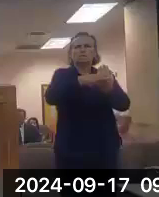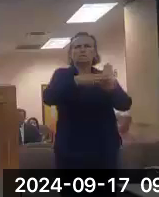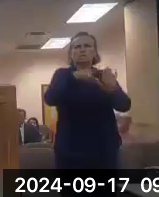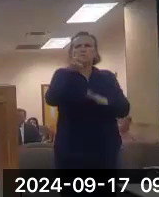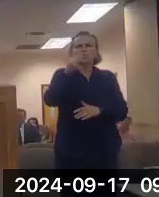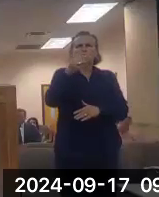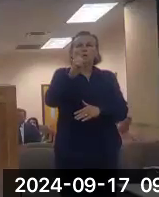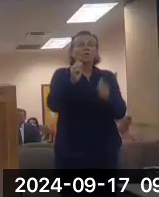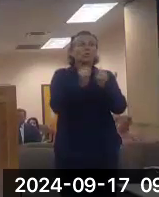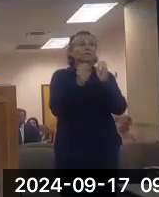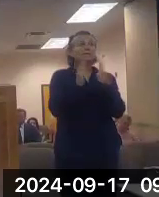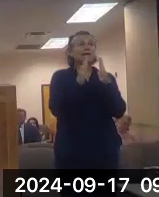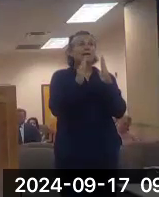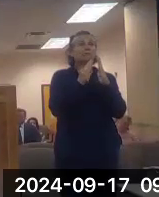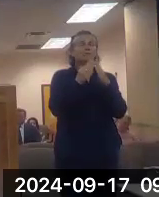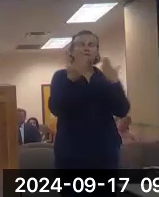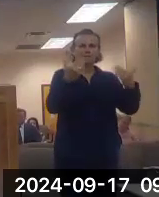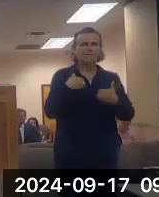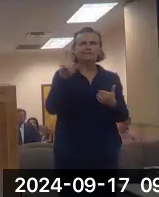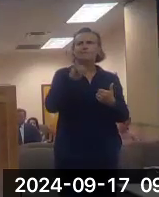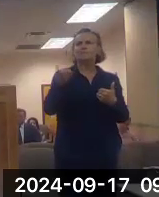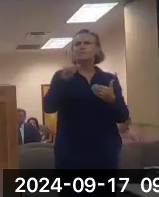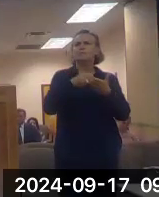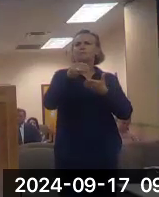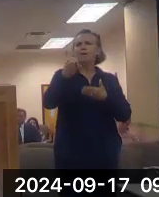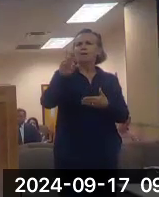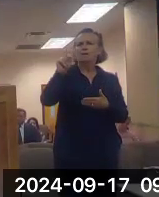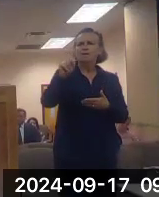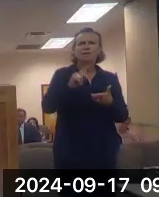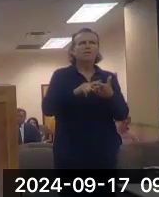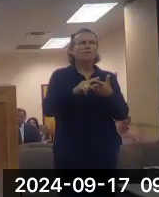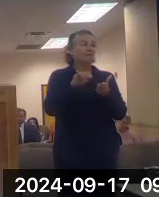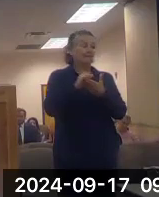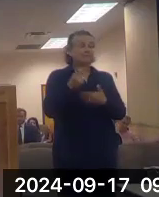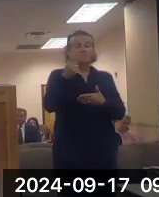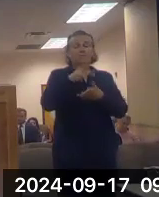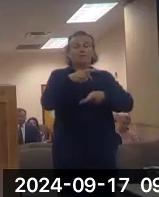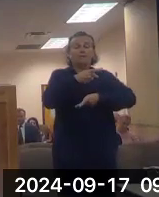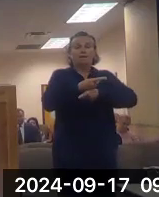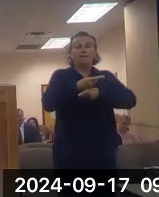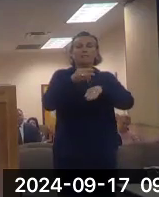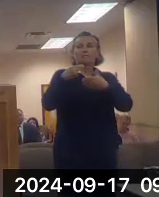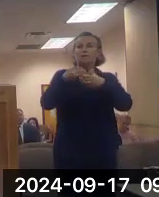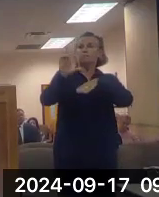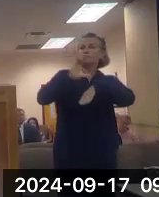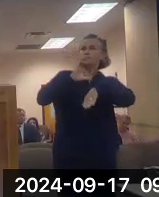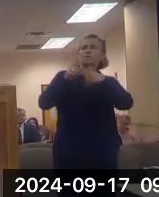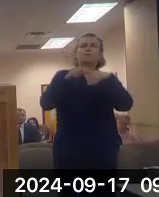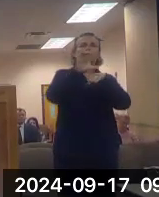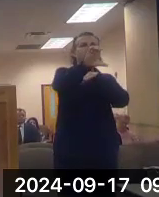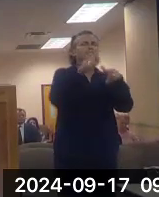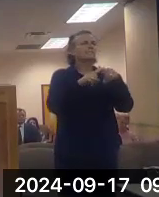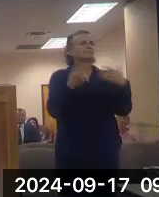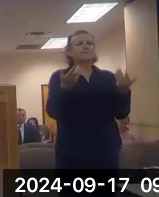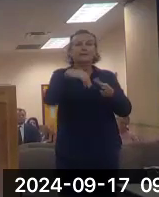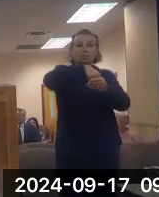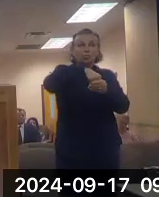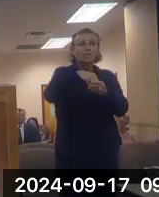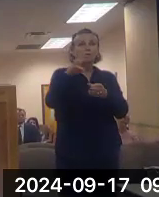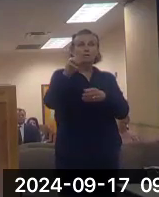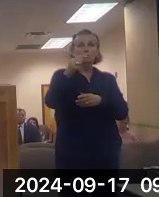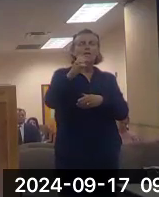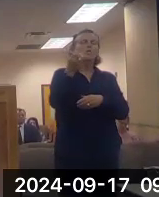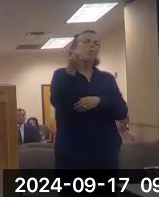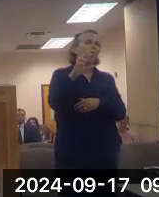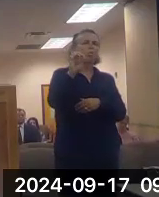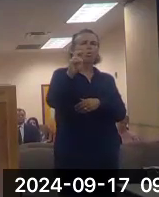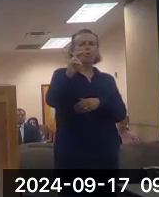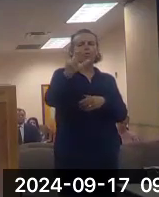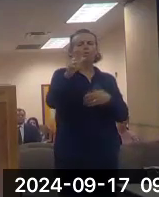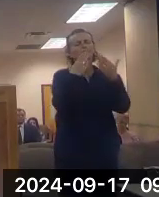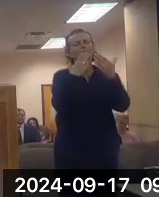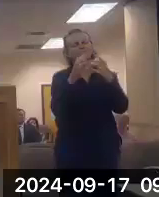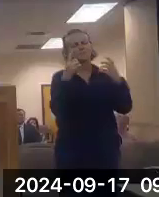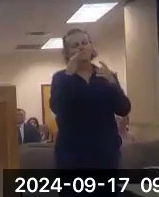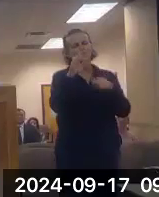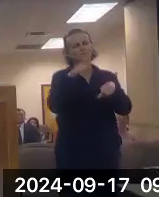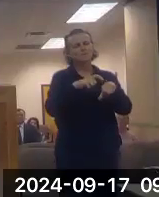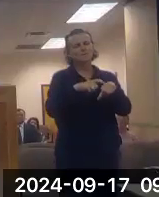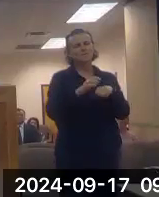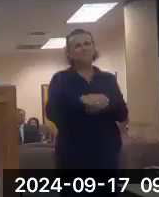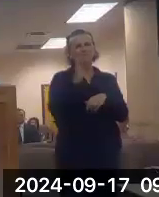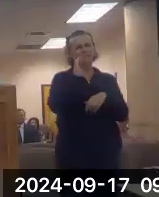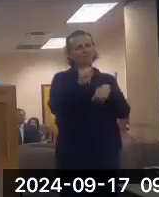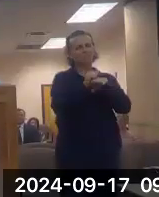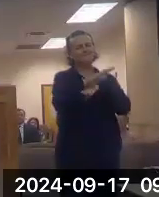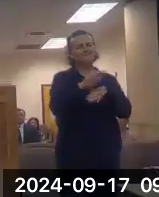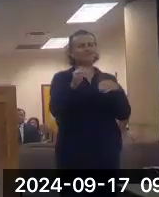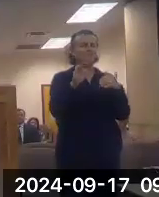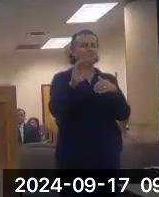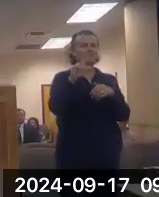Reginald Parson: world, where they have insurance buyouts. That's that's a form of sort of added compensation. Will that be included in the wages as well as on call and those types of payments. Thank you so much for your time, and we'll send any. Follow up. Appreciate it.